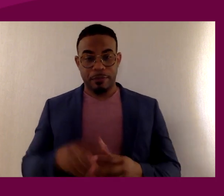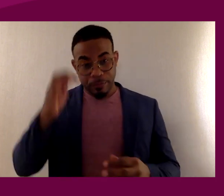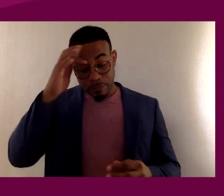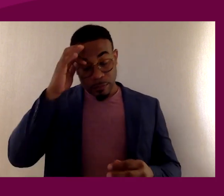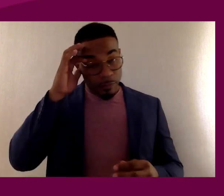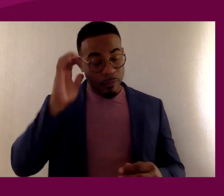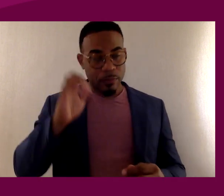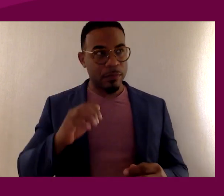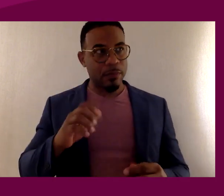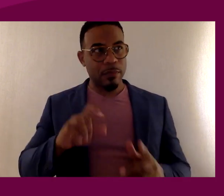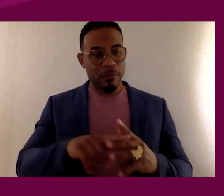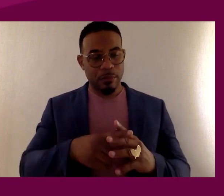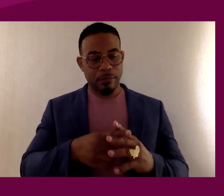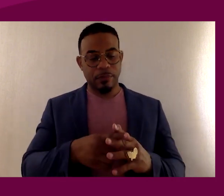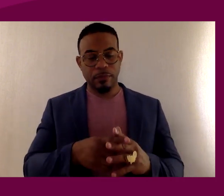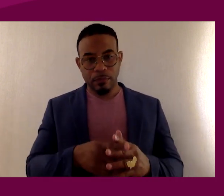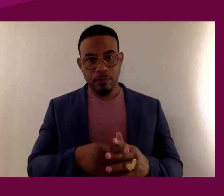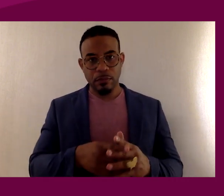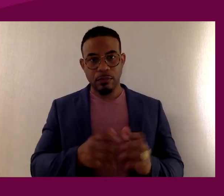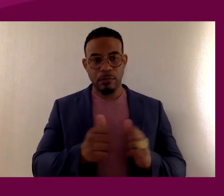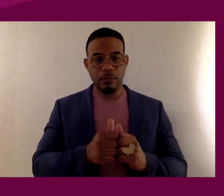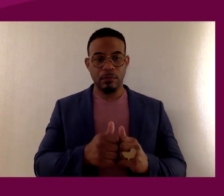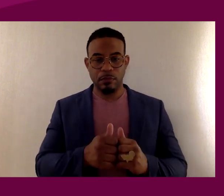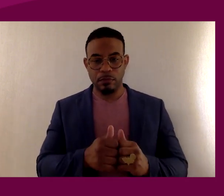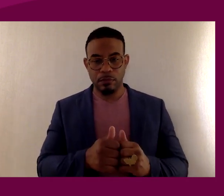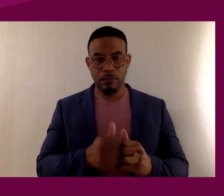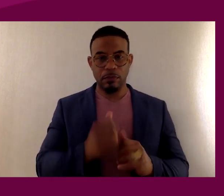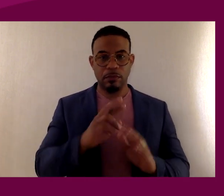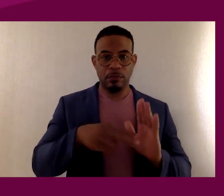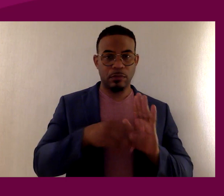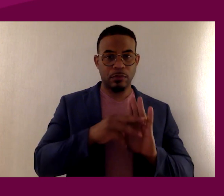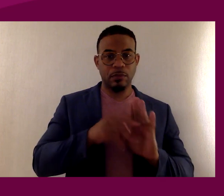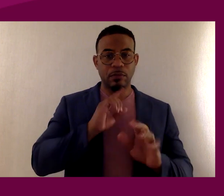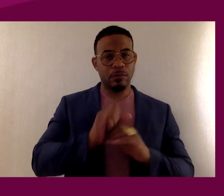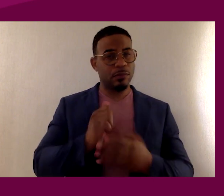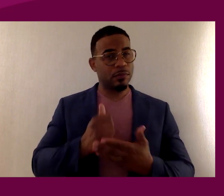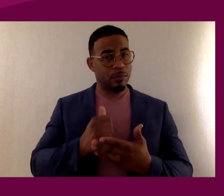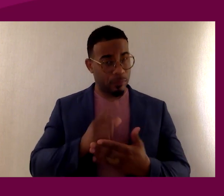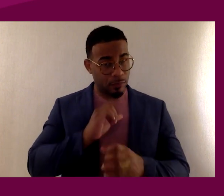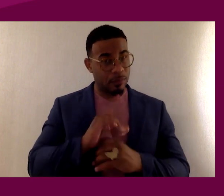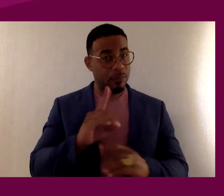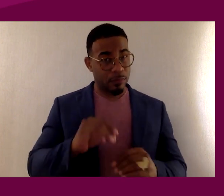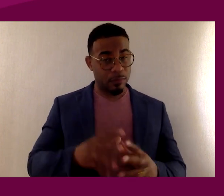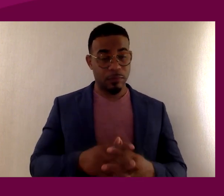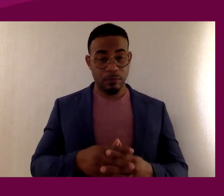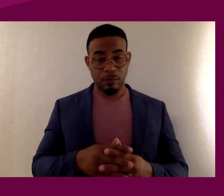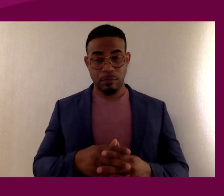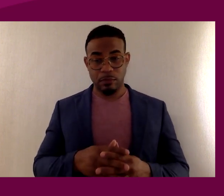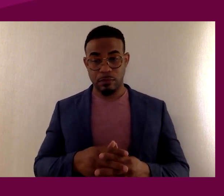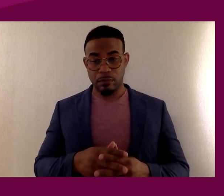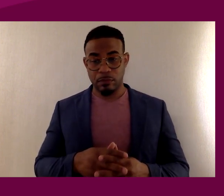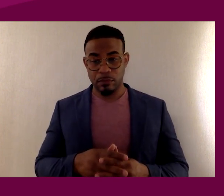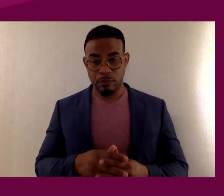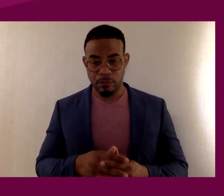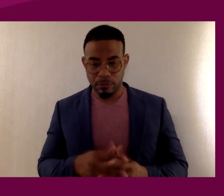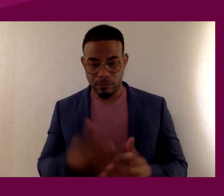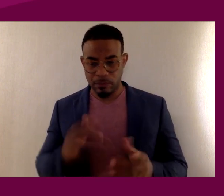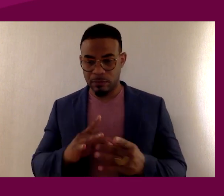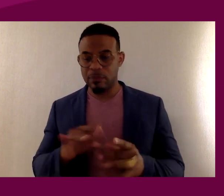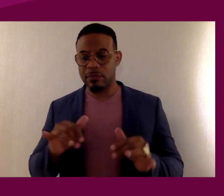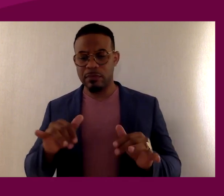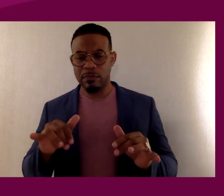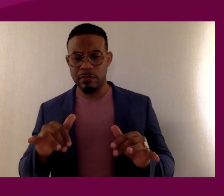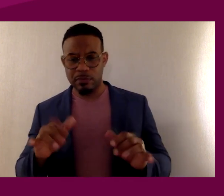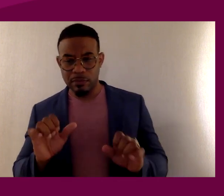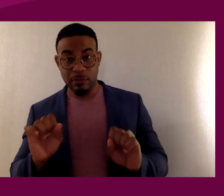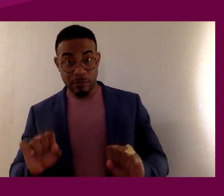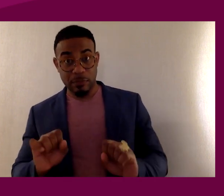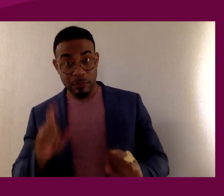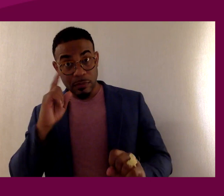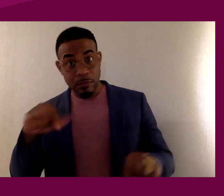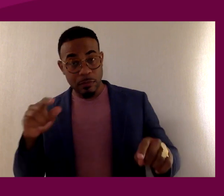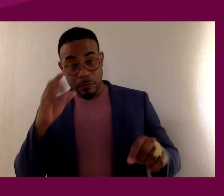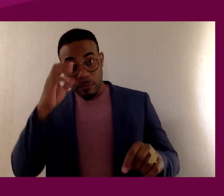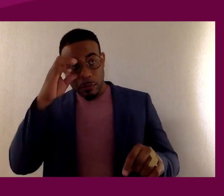supporting them, encouraging them. Role models really help. They really do. It says, yes,